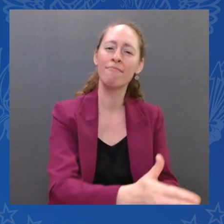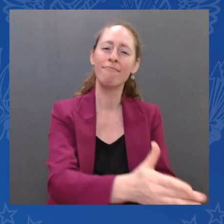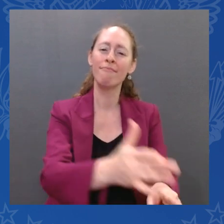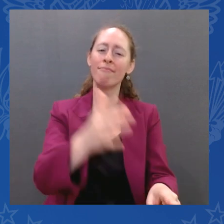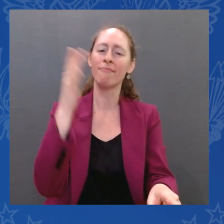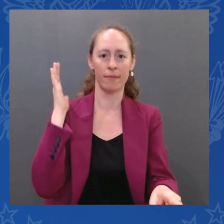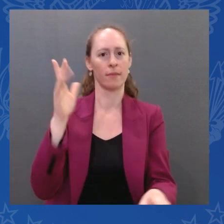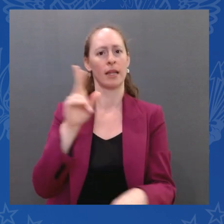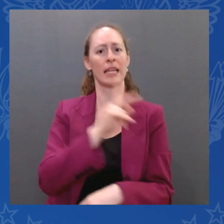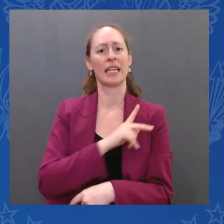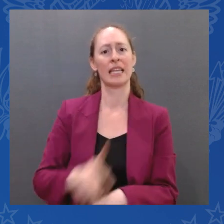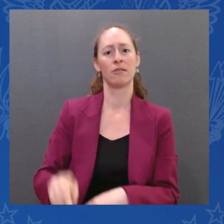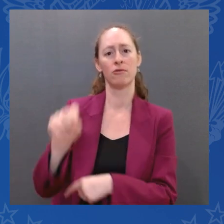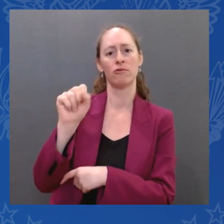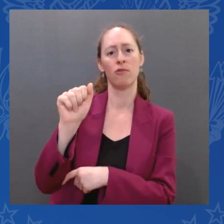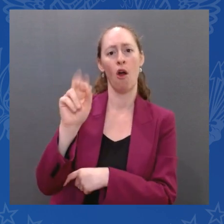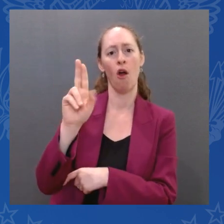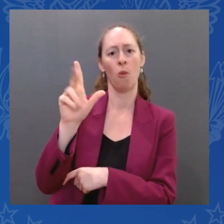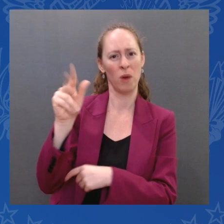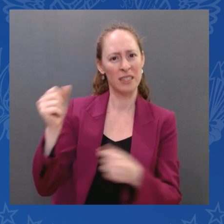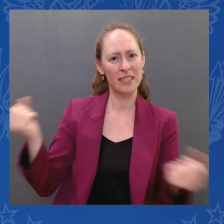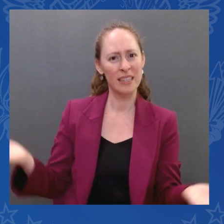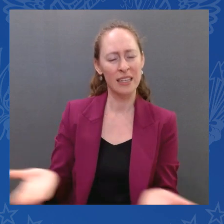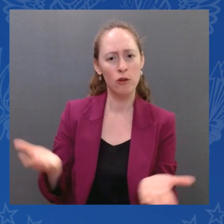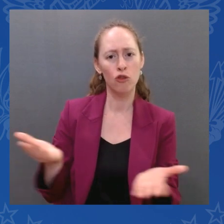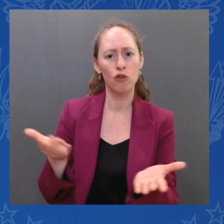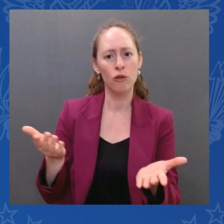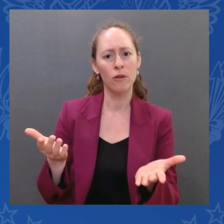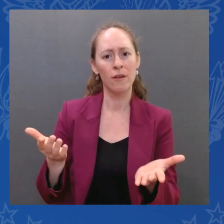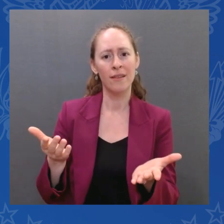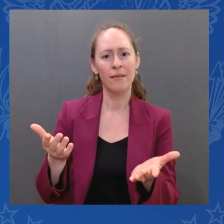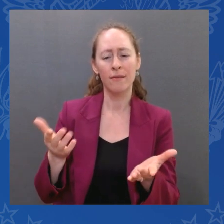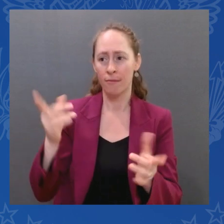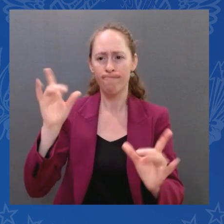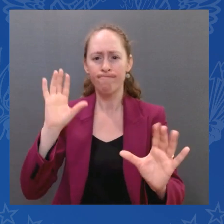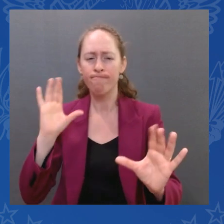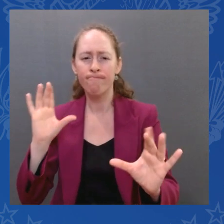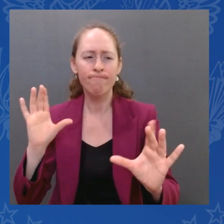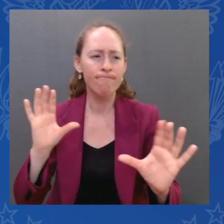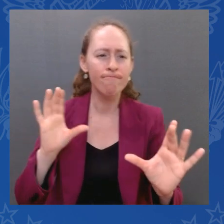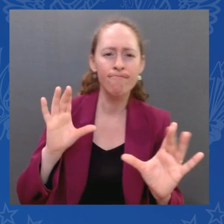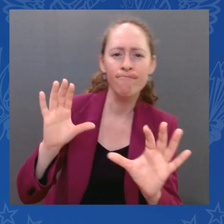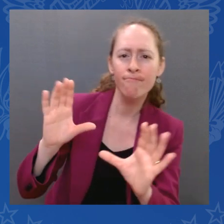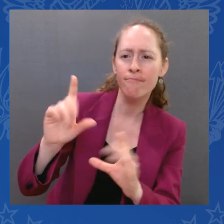You also flew over a world leading high tech industry over agriculture